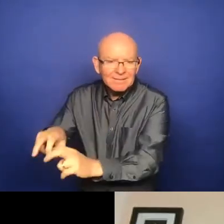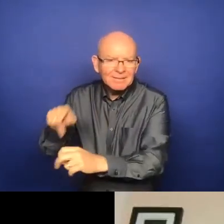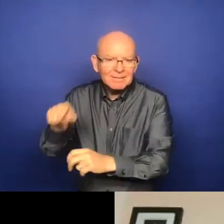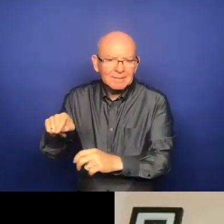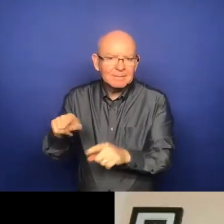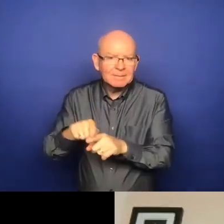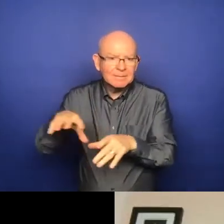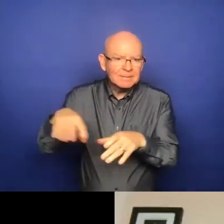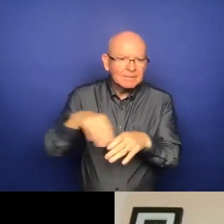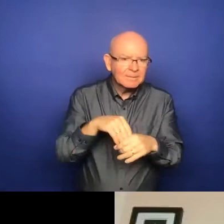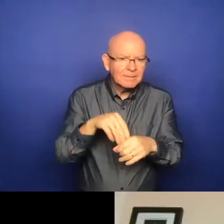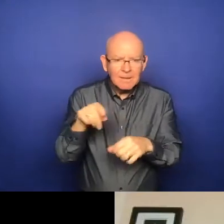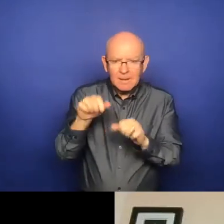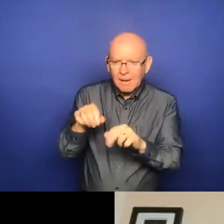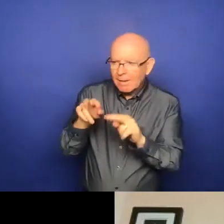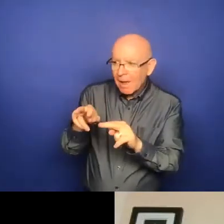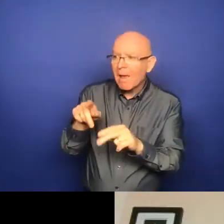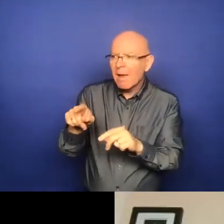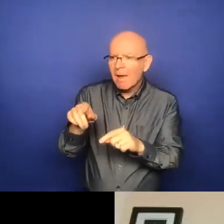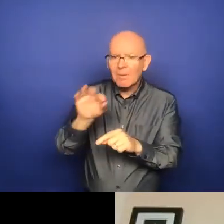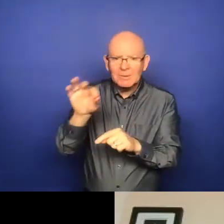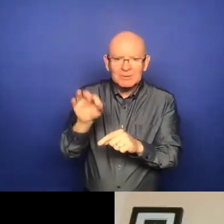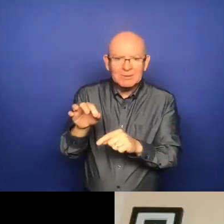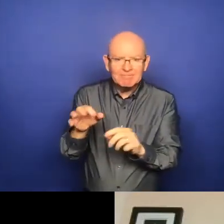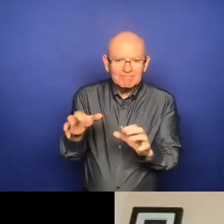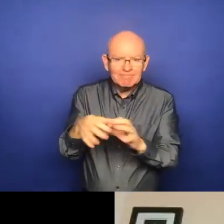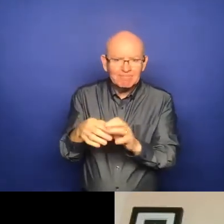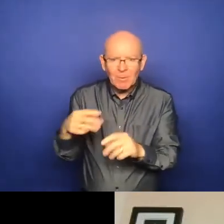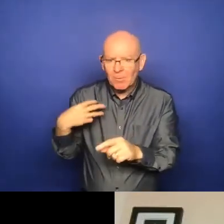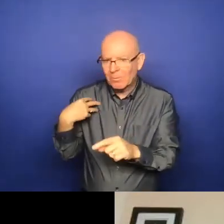going down into surveys and community-driven